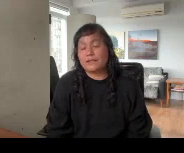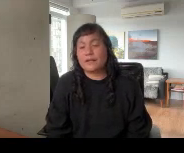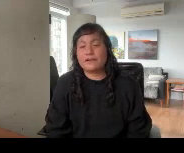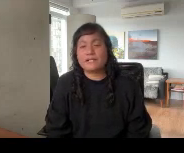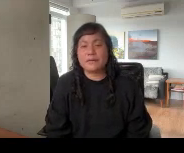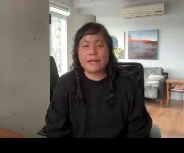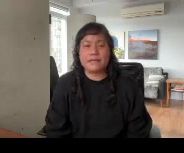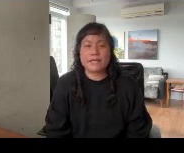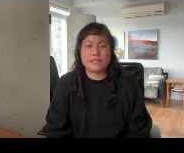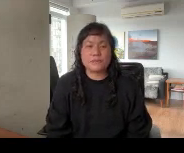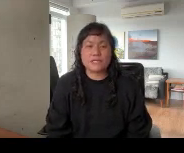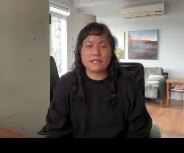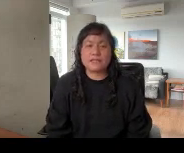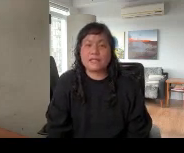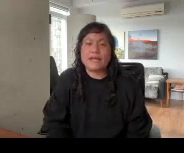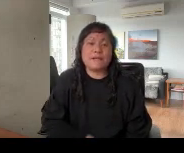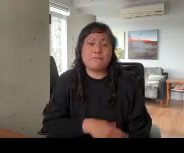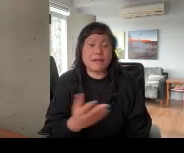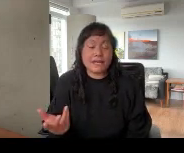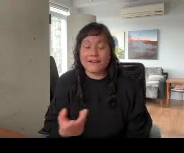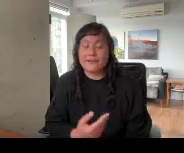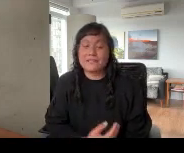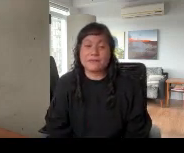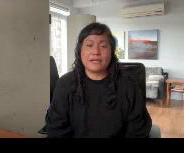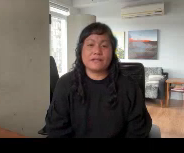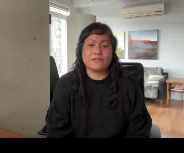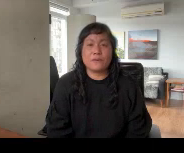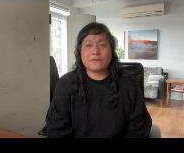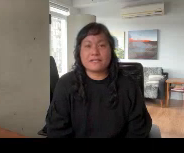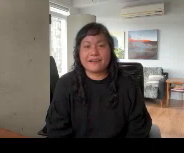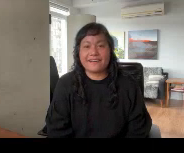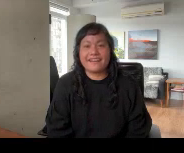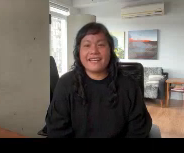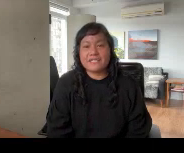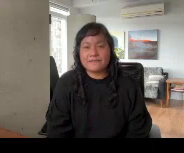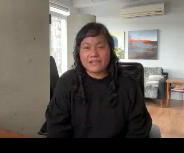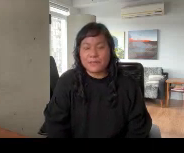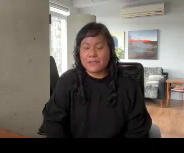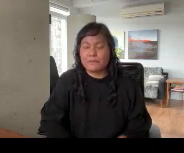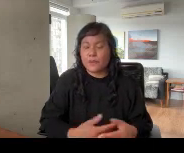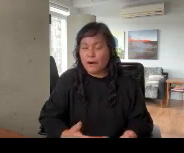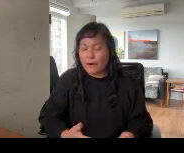mission, and our team has expertise in many areas related to web design and development, but we